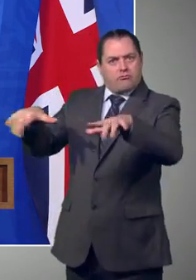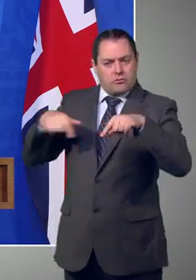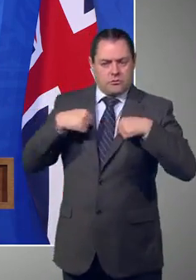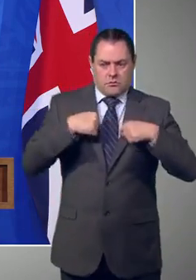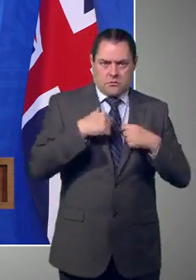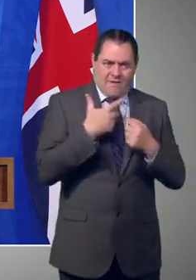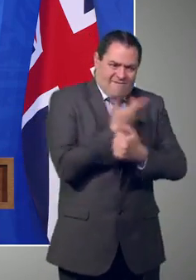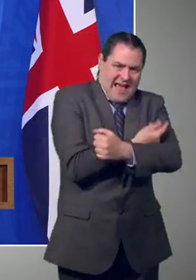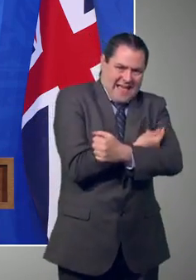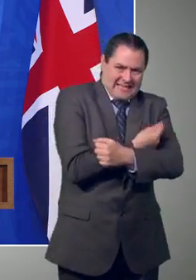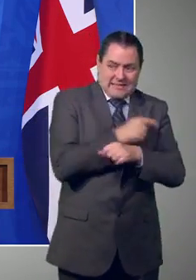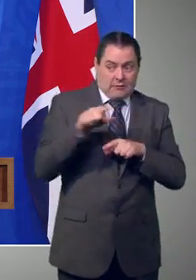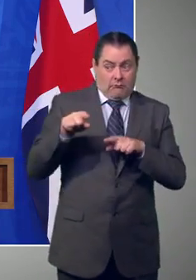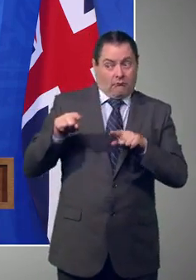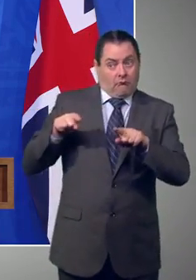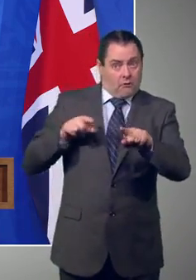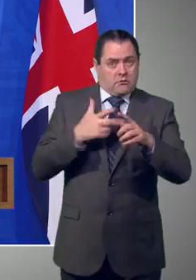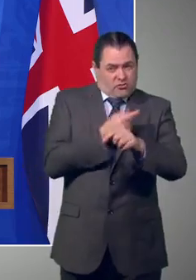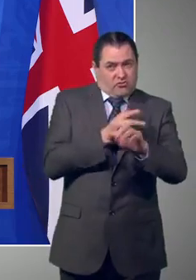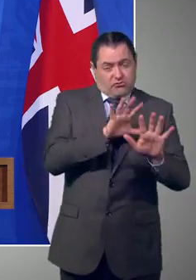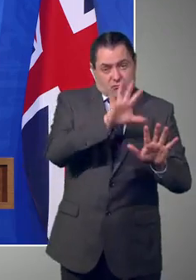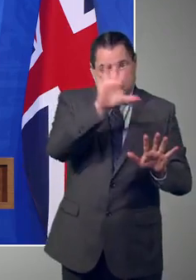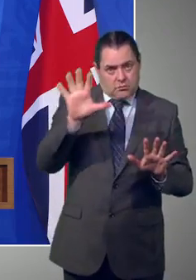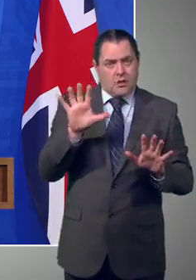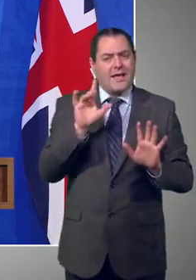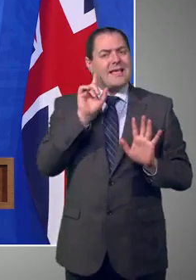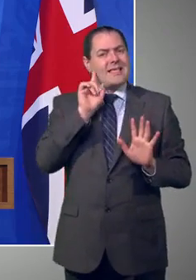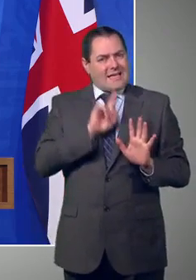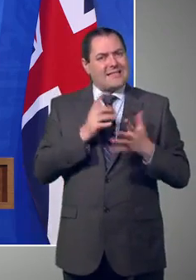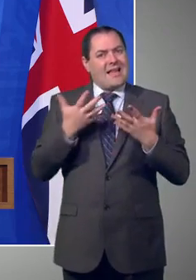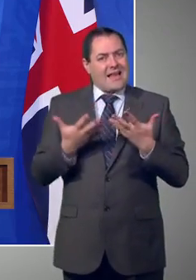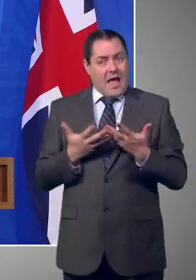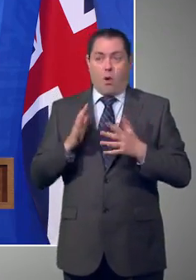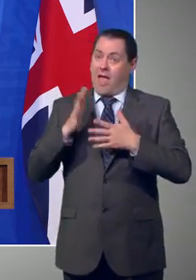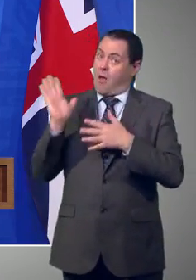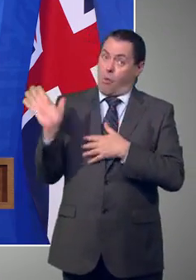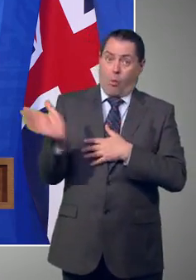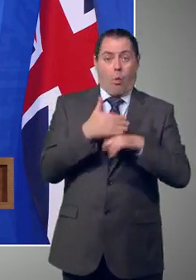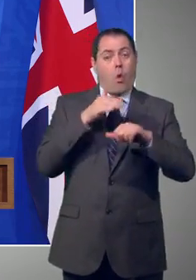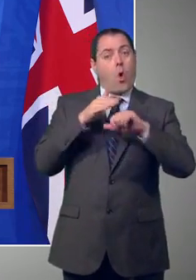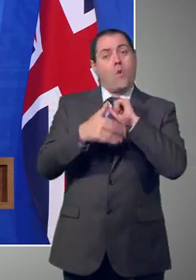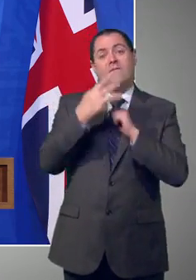able to open up vaccinations to all those age thirty and above,